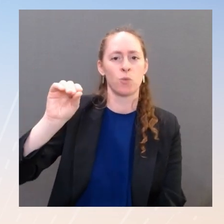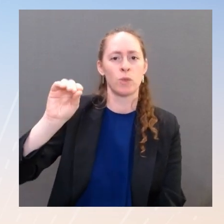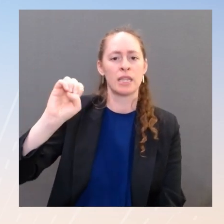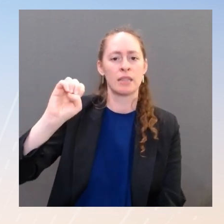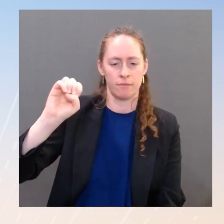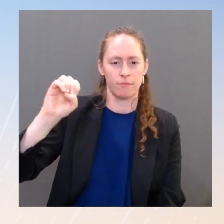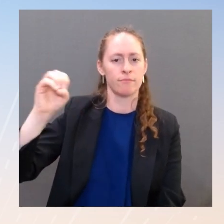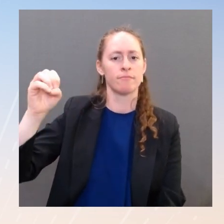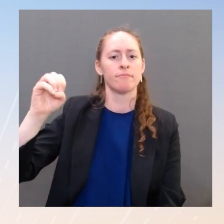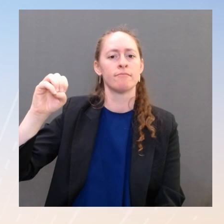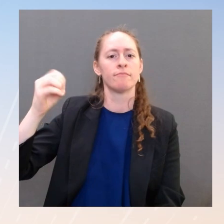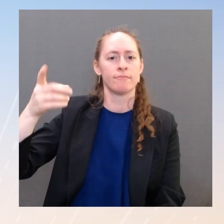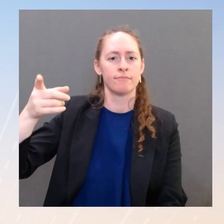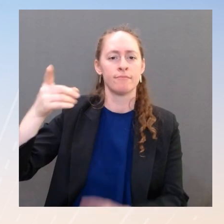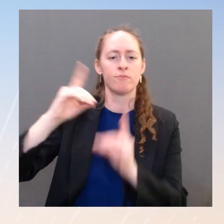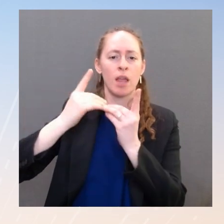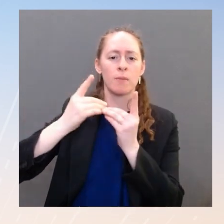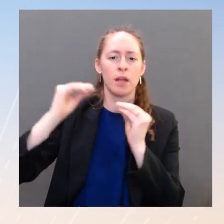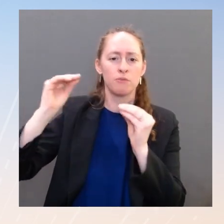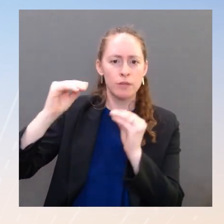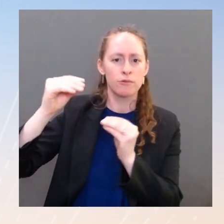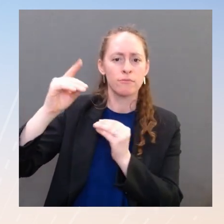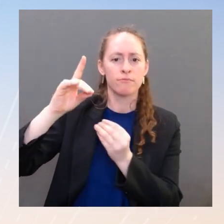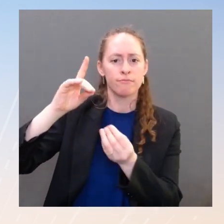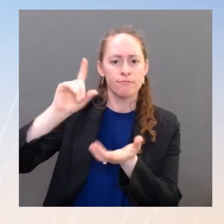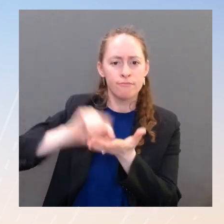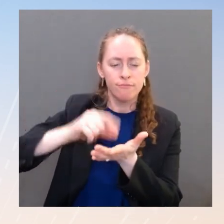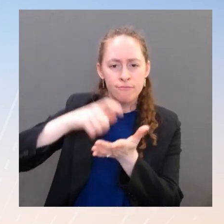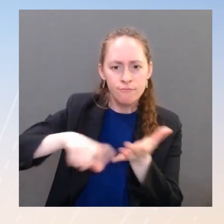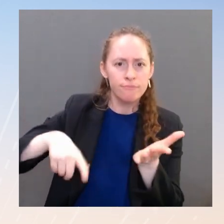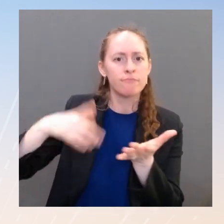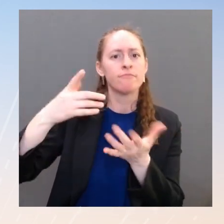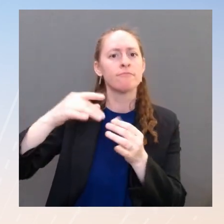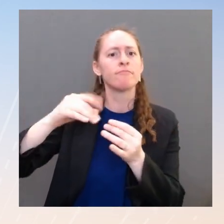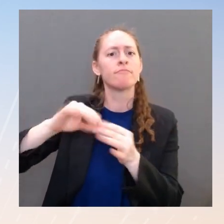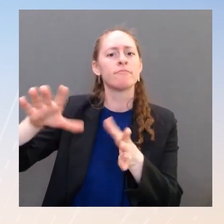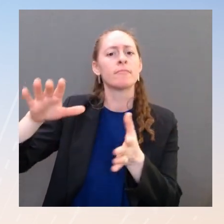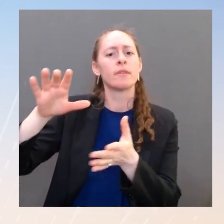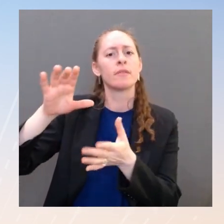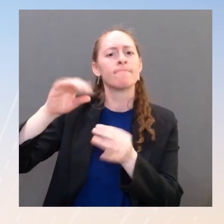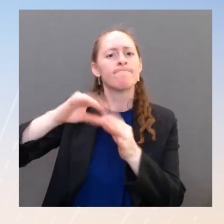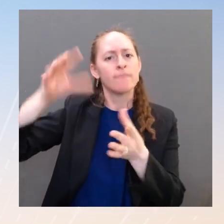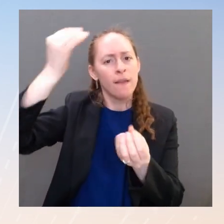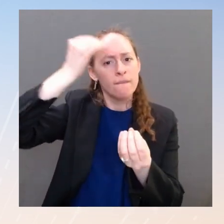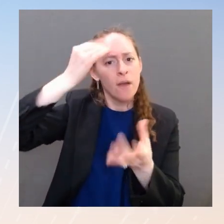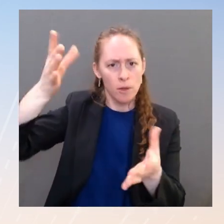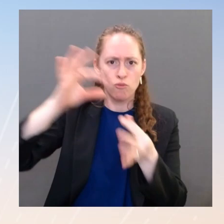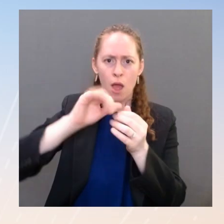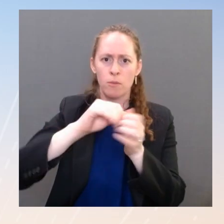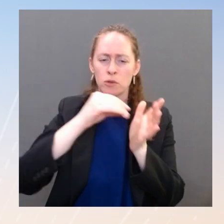Or is -- Ms. Psaki: So that's the policy process -- right? -- The Press: Right. >> Ms. Psaki: -- that's ongoing. And then there's always legal considerations